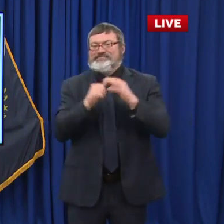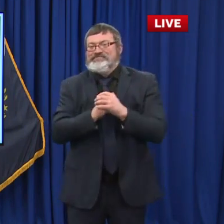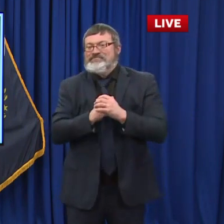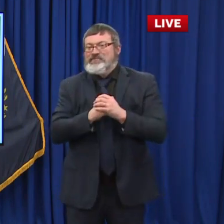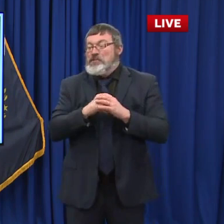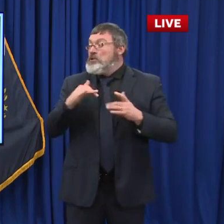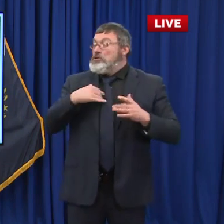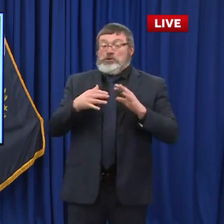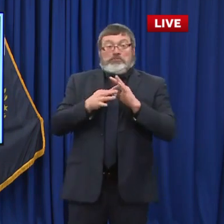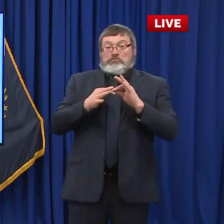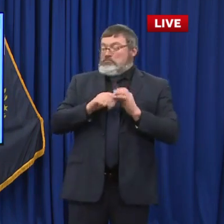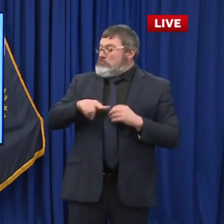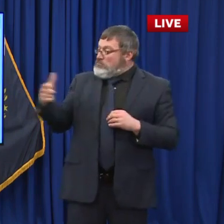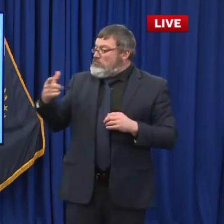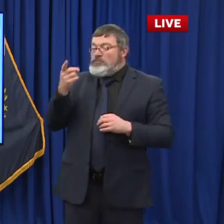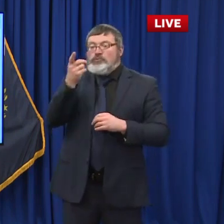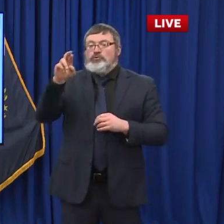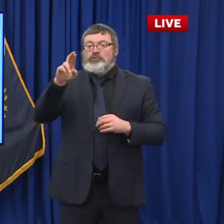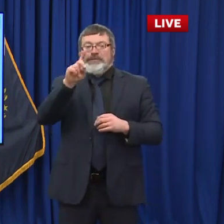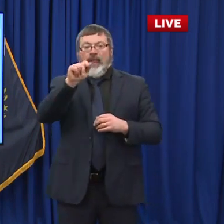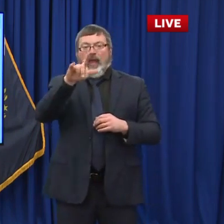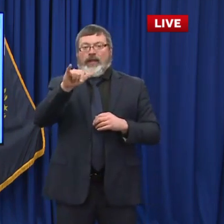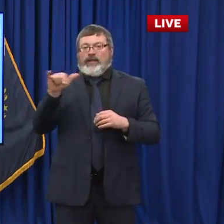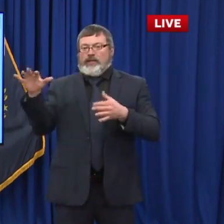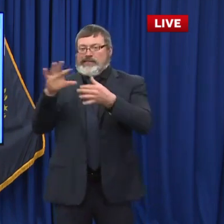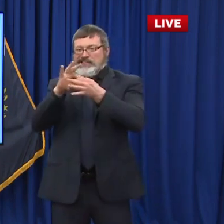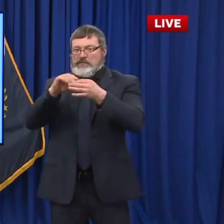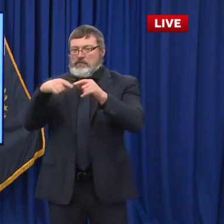I THINK THAT PUT THE FOLKS IN THE RIGHT SPIRIT.